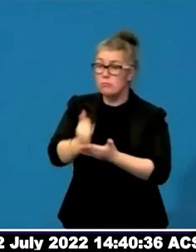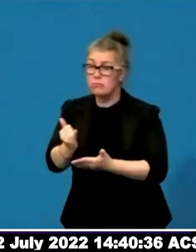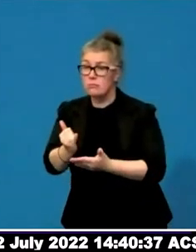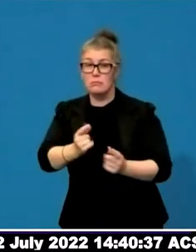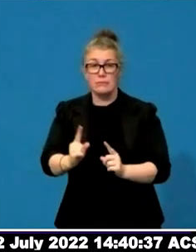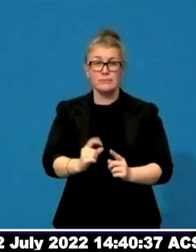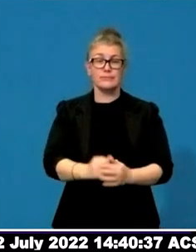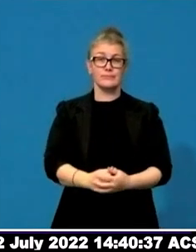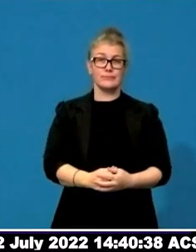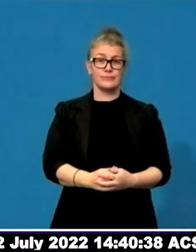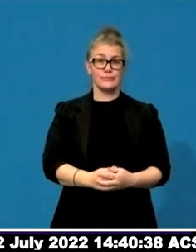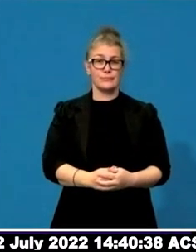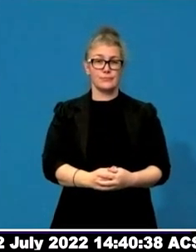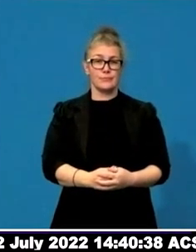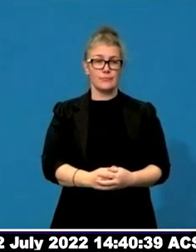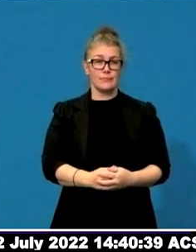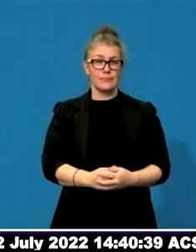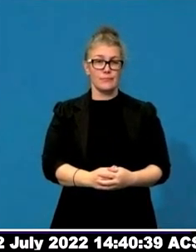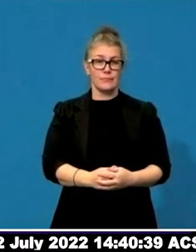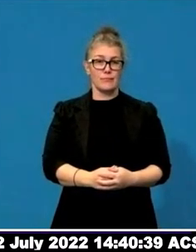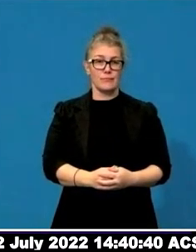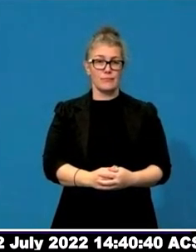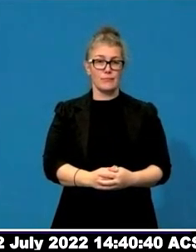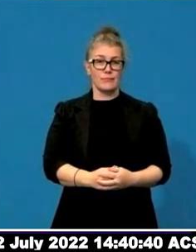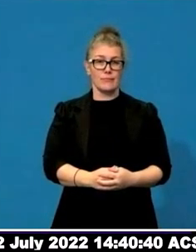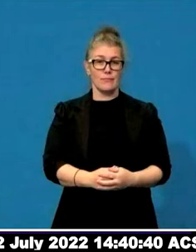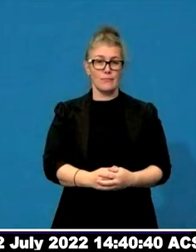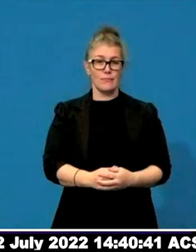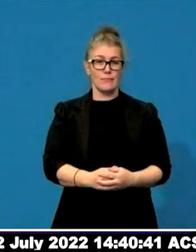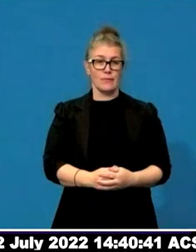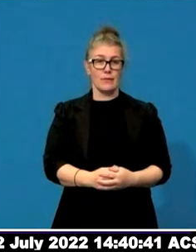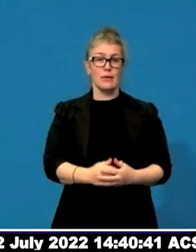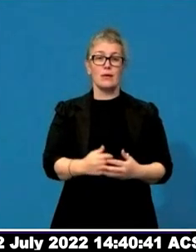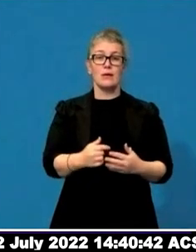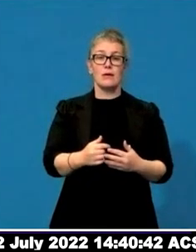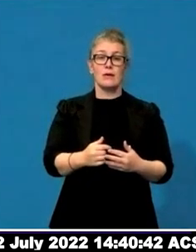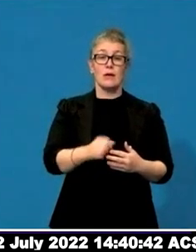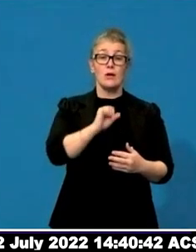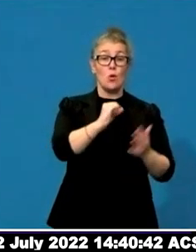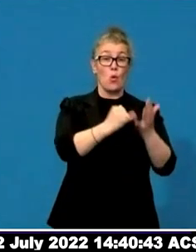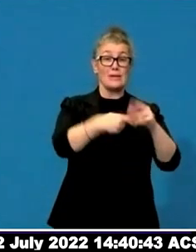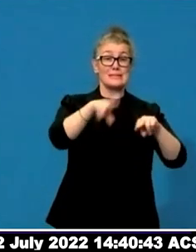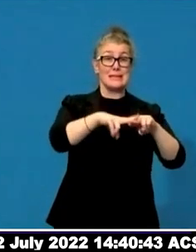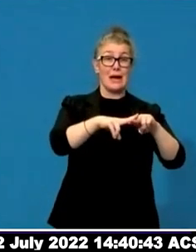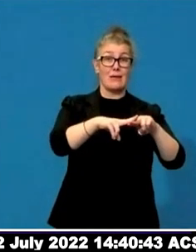Where does their training come from? Me. Directly And have you devised a training for them?